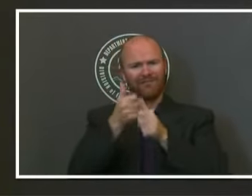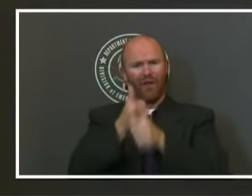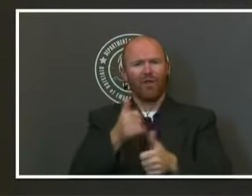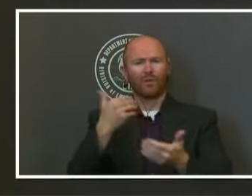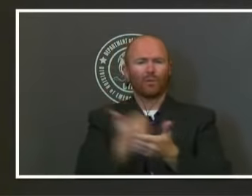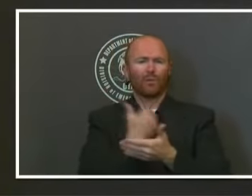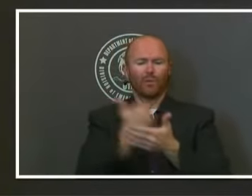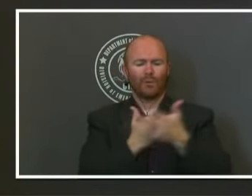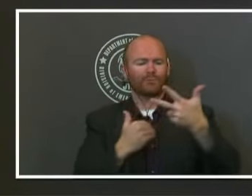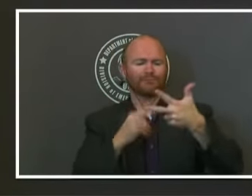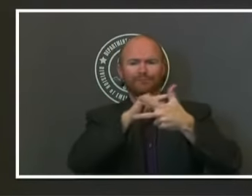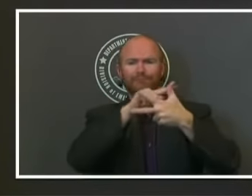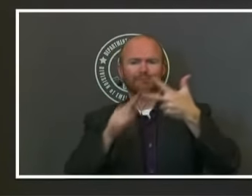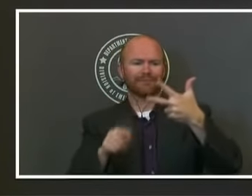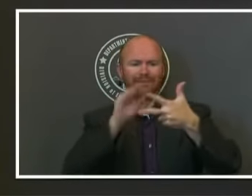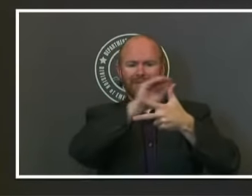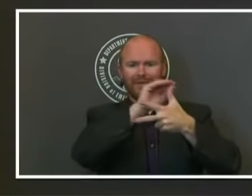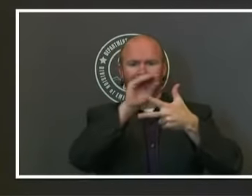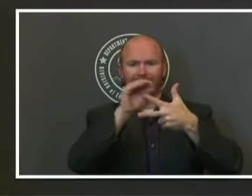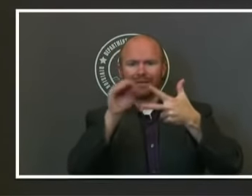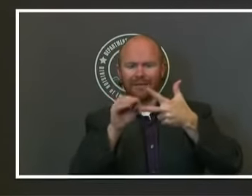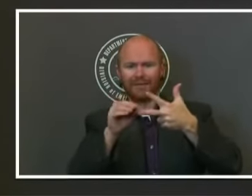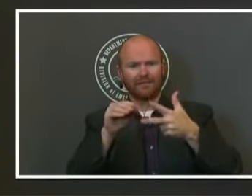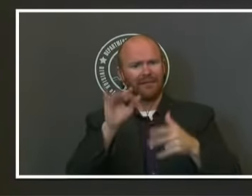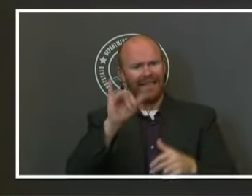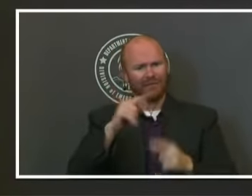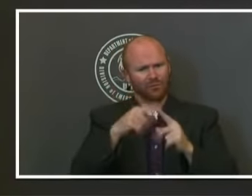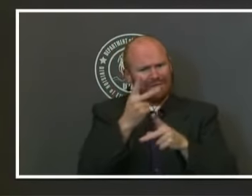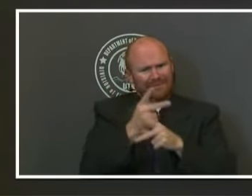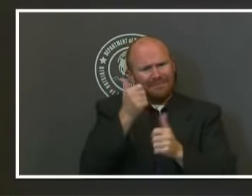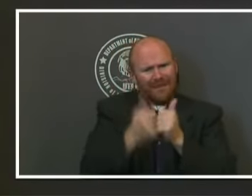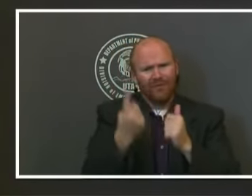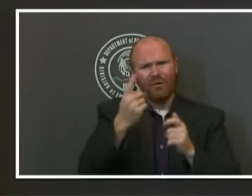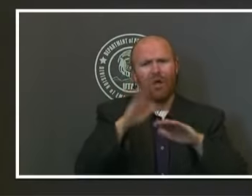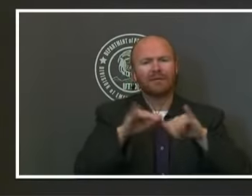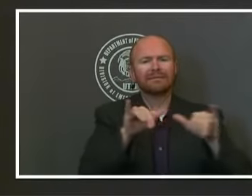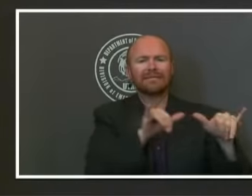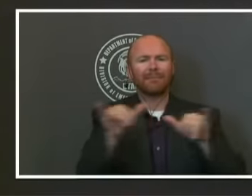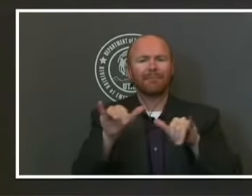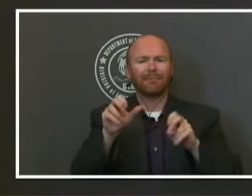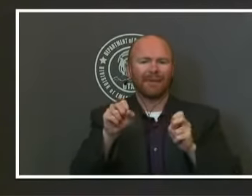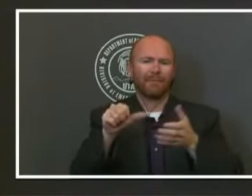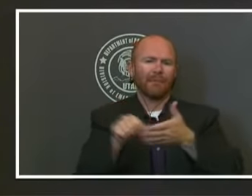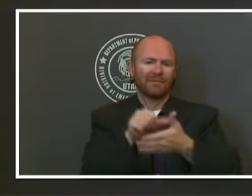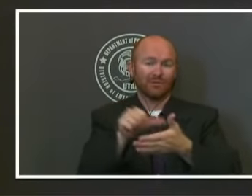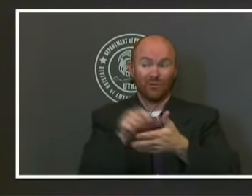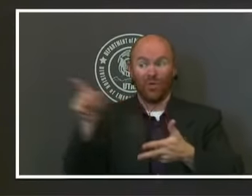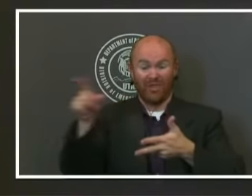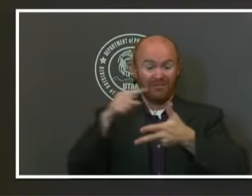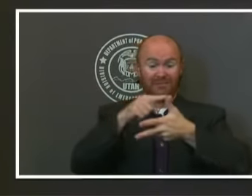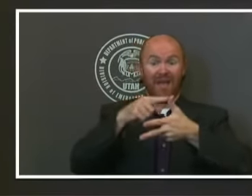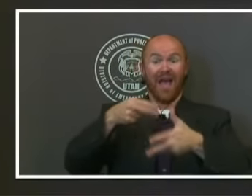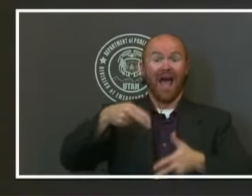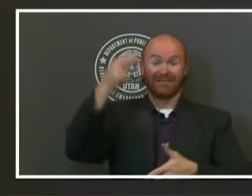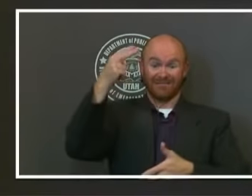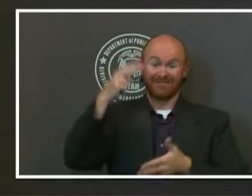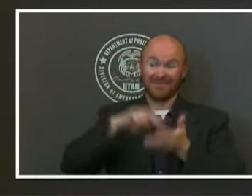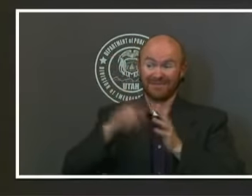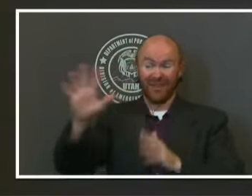new transmission indexes to keep everybody on the same page and they're still in high so they're